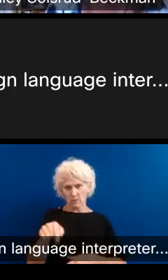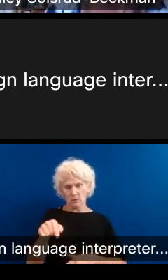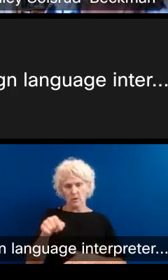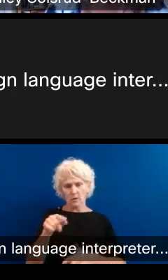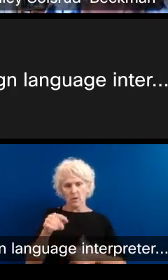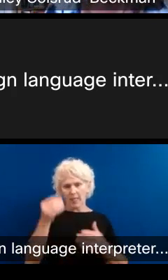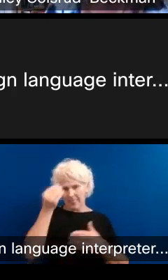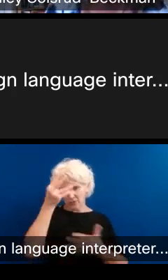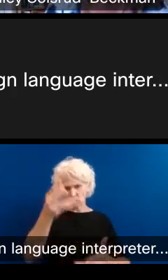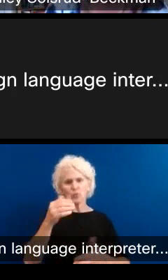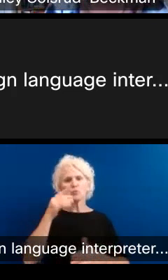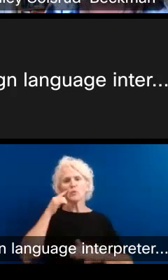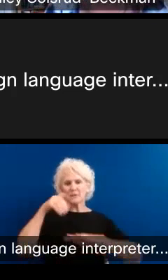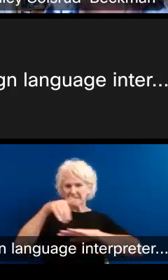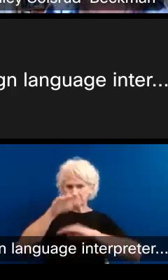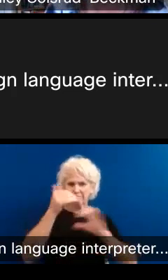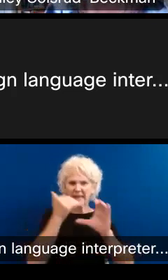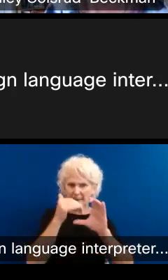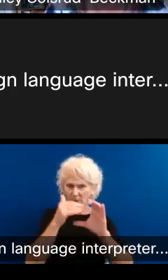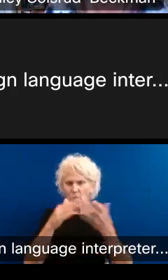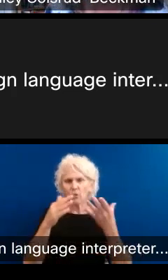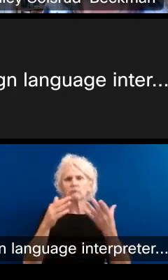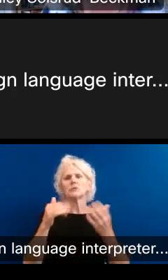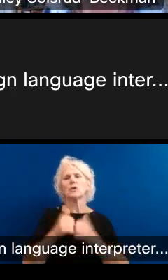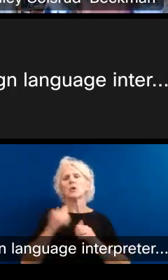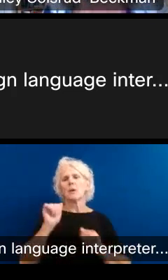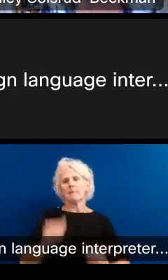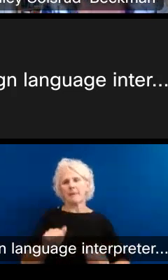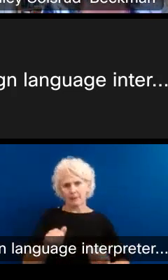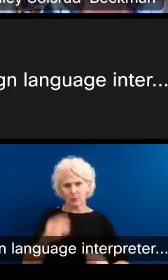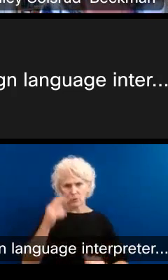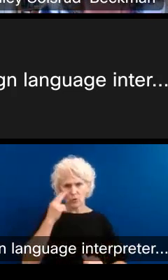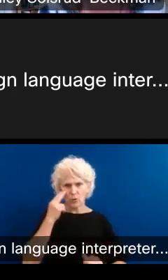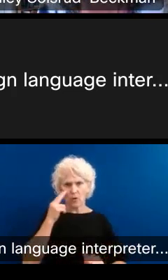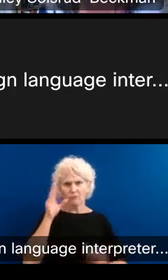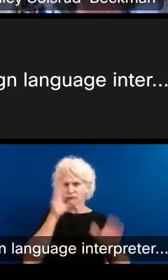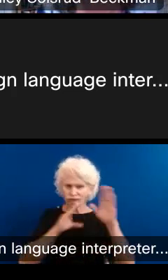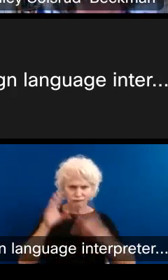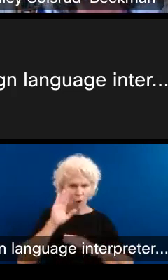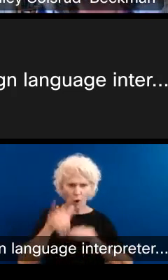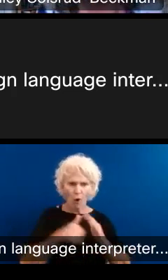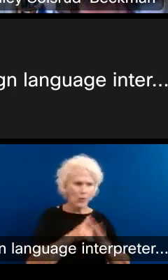get an email about that, and so you'll be able to to look for answers to those questions there.